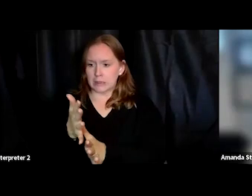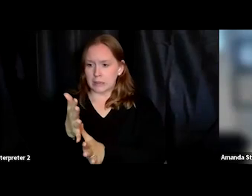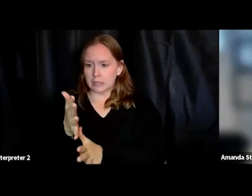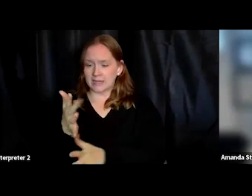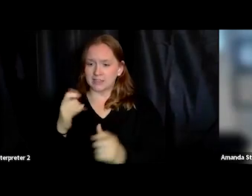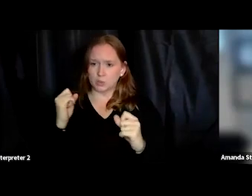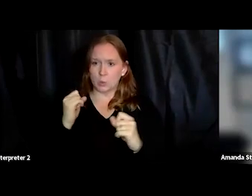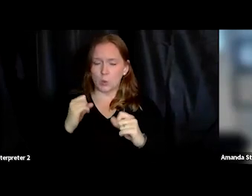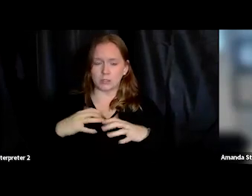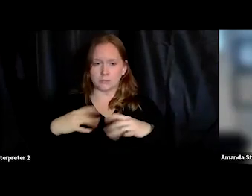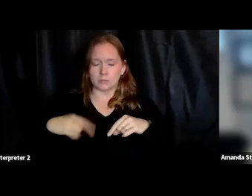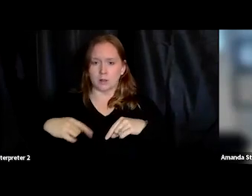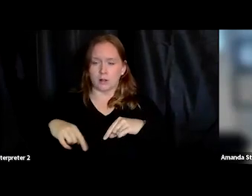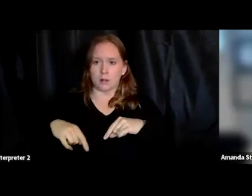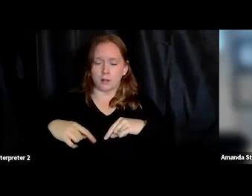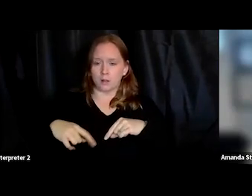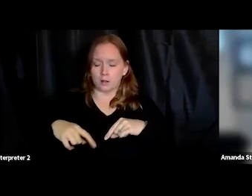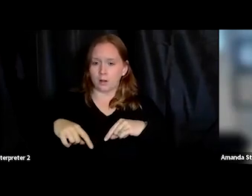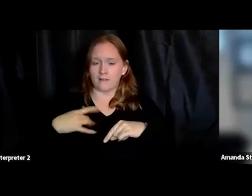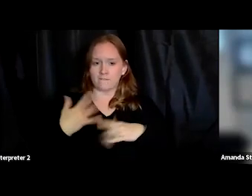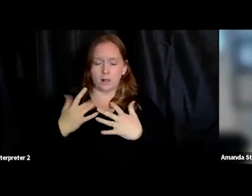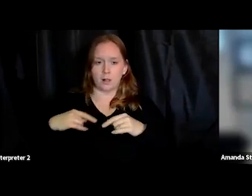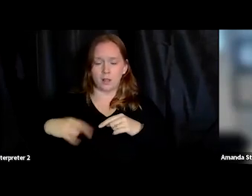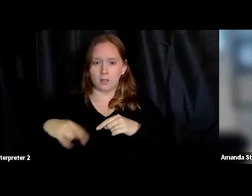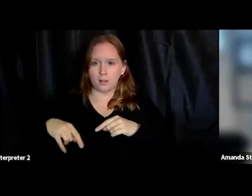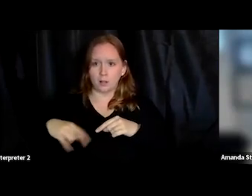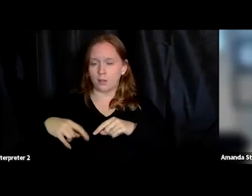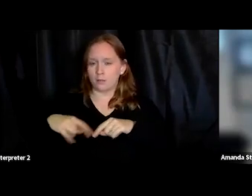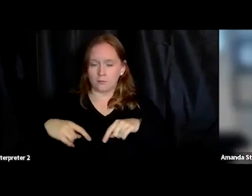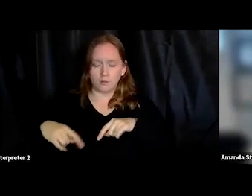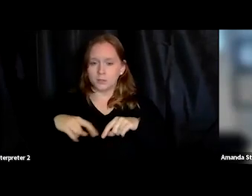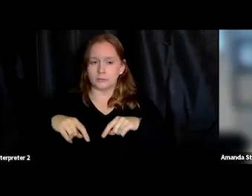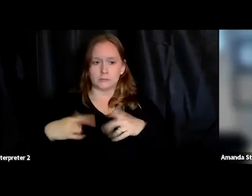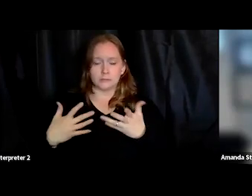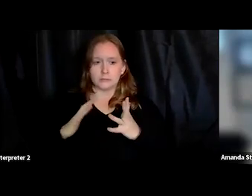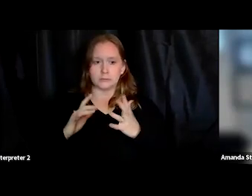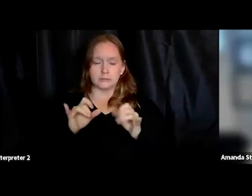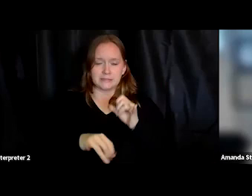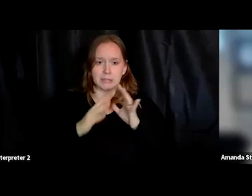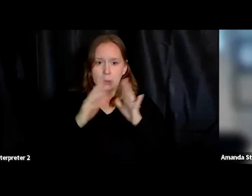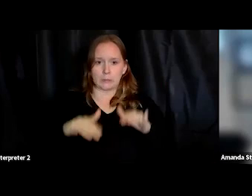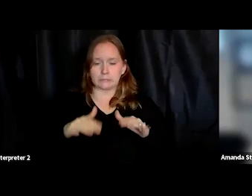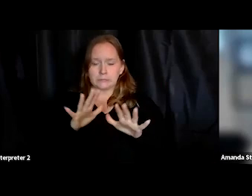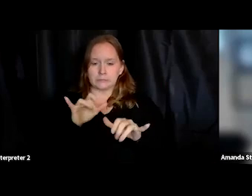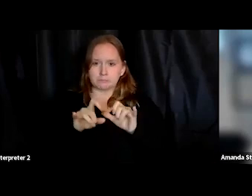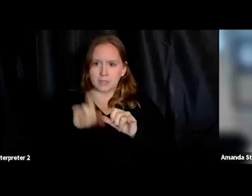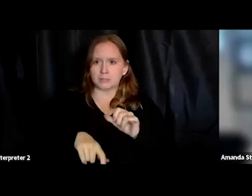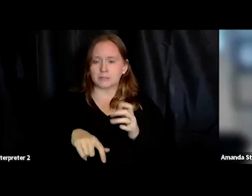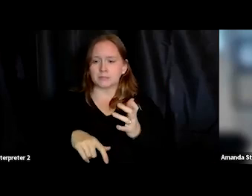and he felt much too nervous to leave his house because he thought that people were going to follow him here